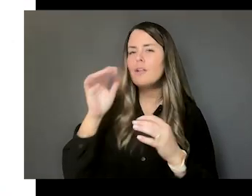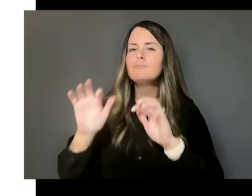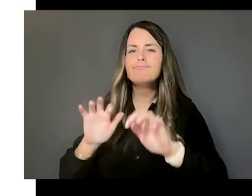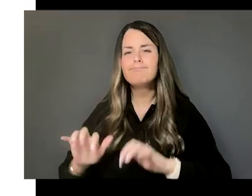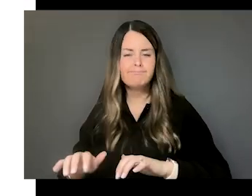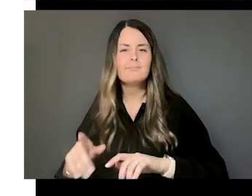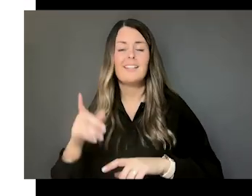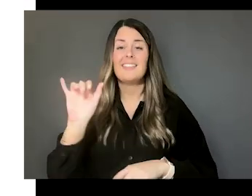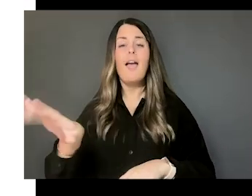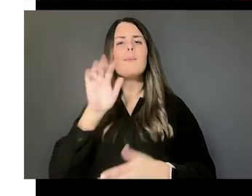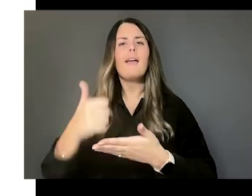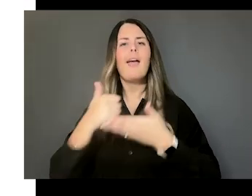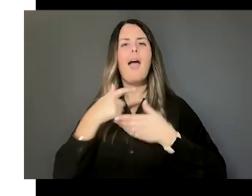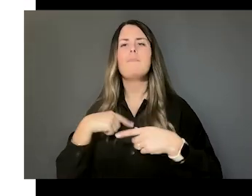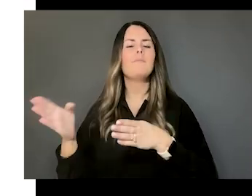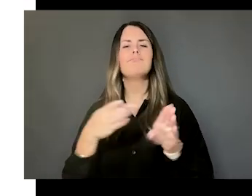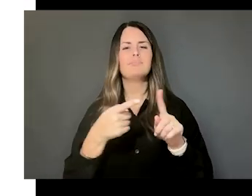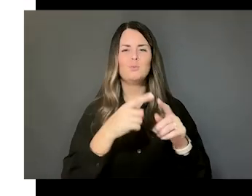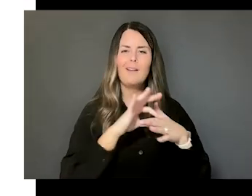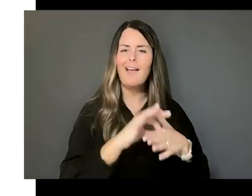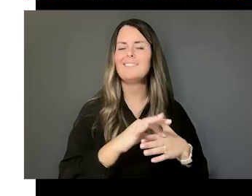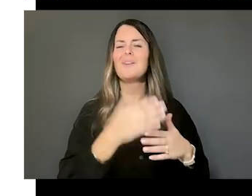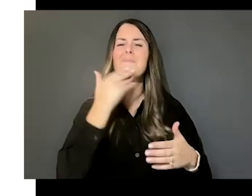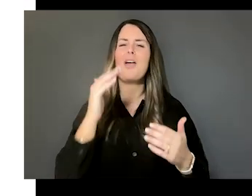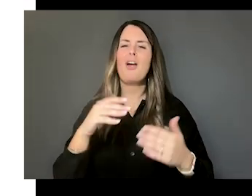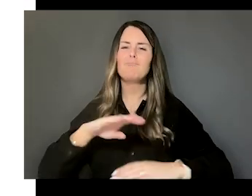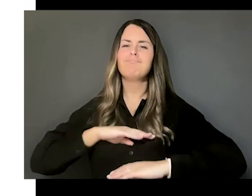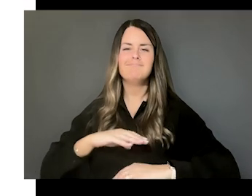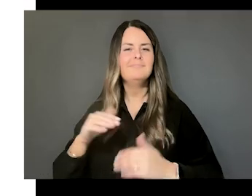Your input will help us tailor our content to better meet your needs as educators.